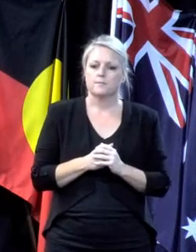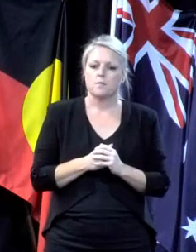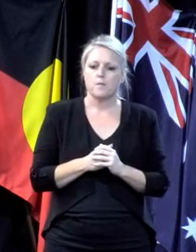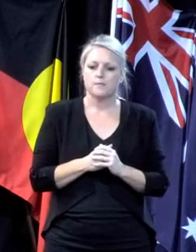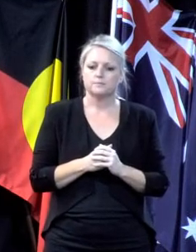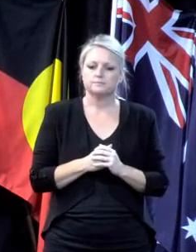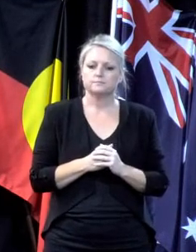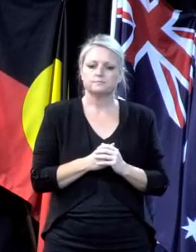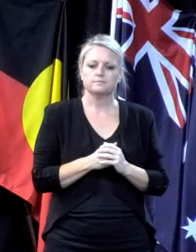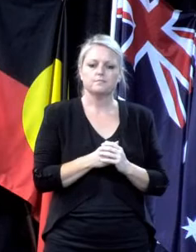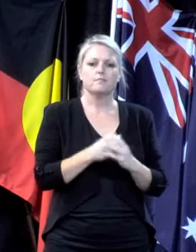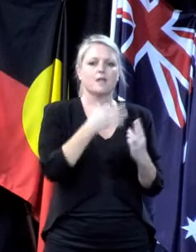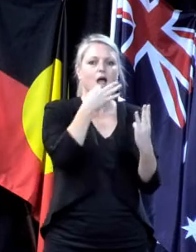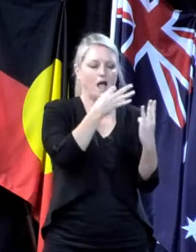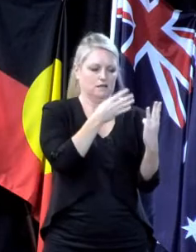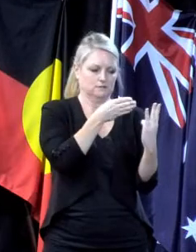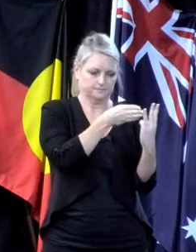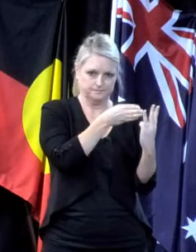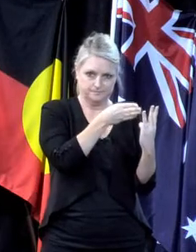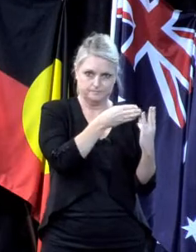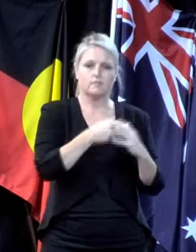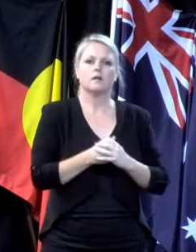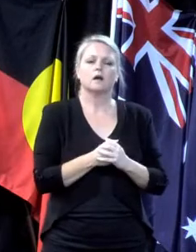You've identified that the requirements can create issues,